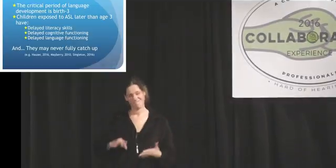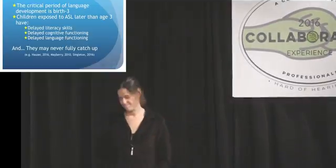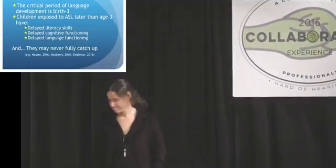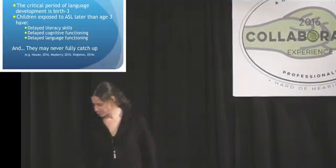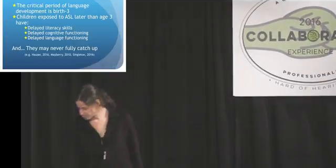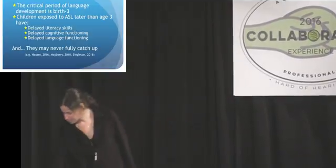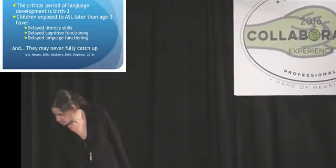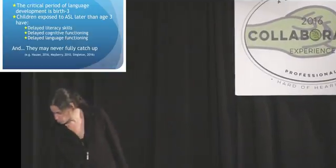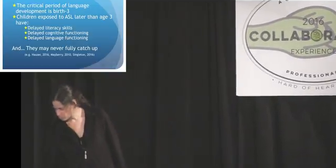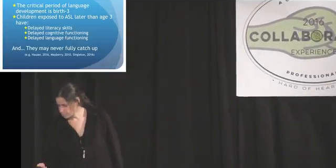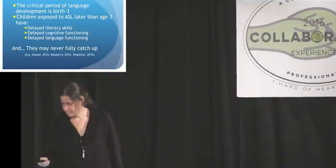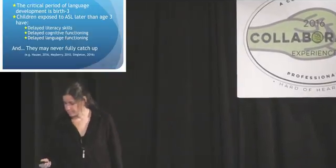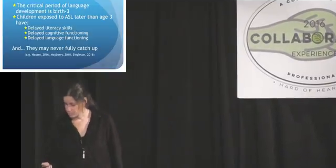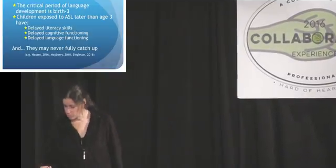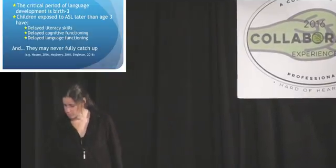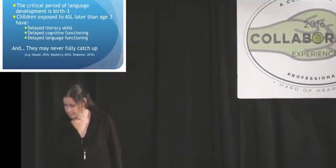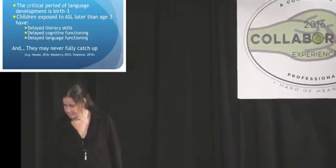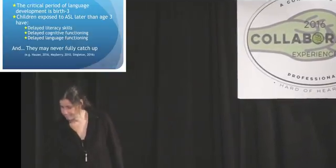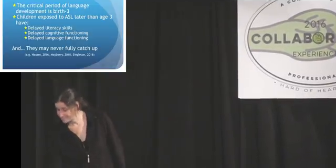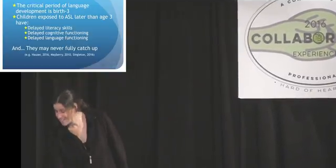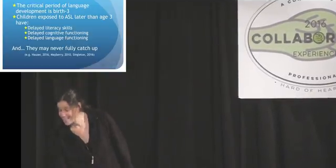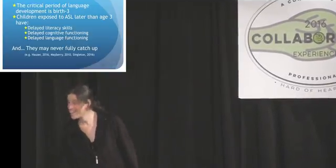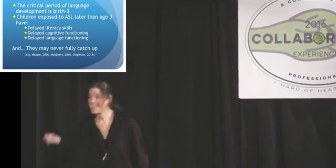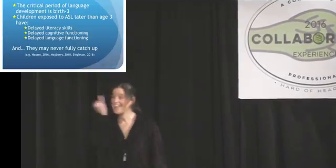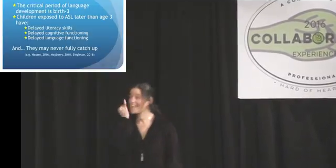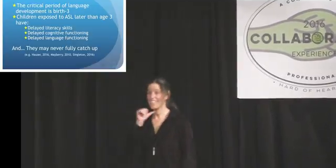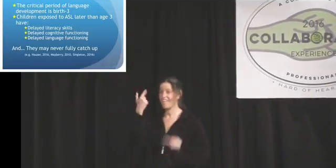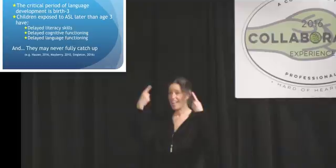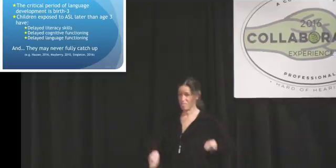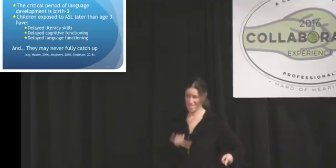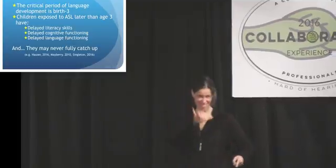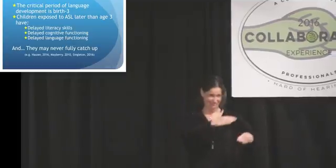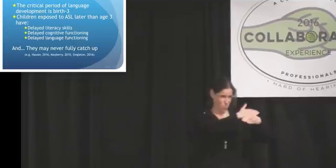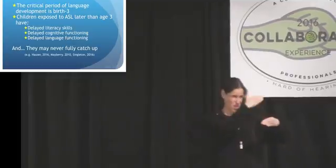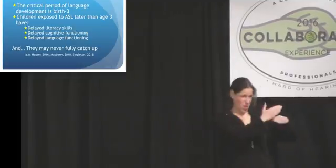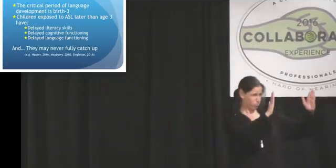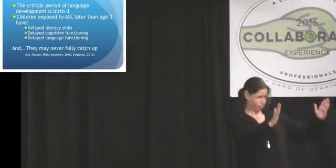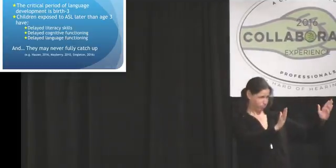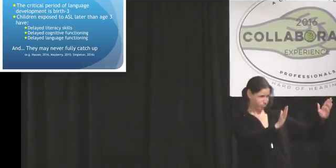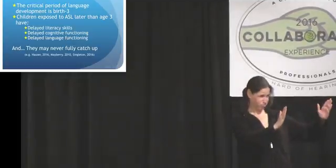So they need to be exposed to ASL as early as they can.